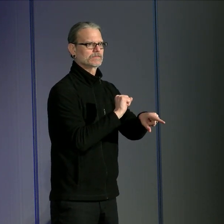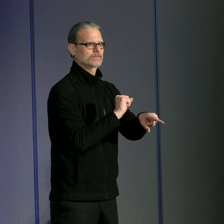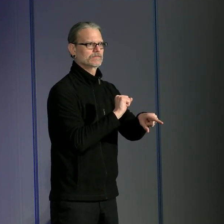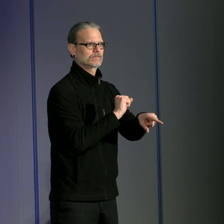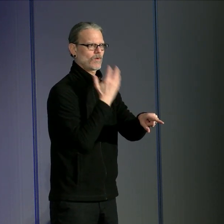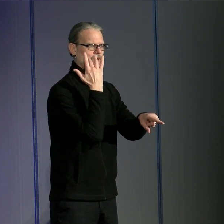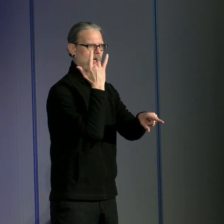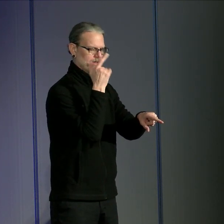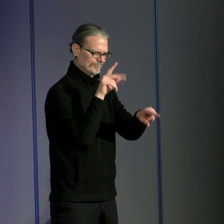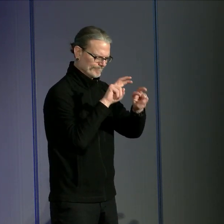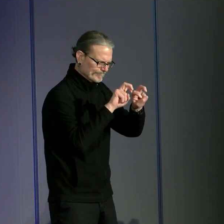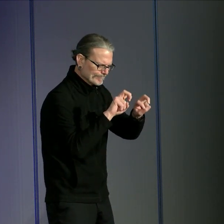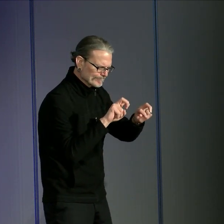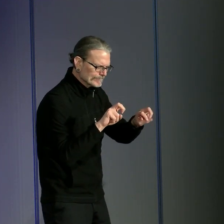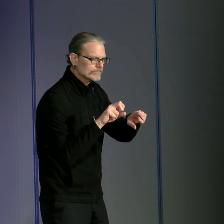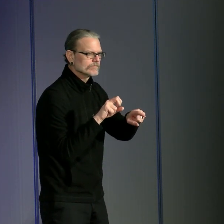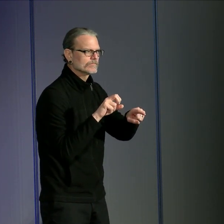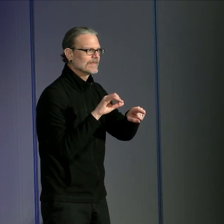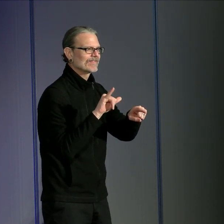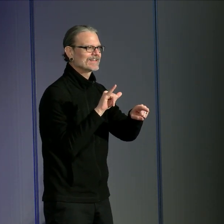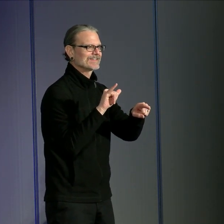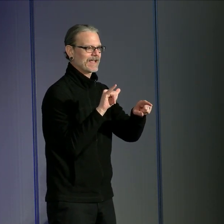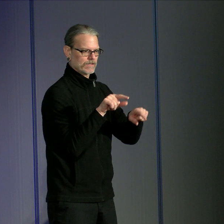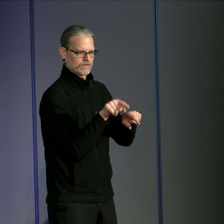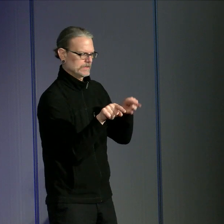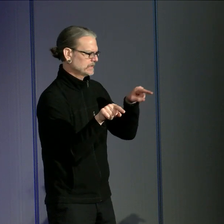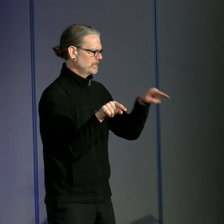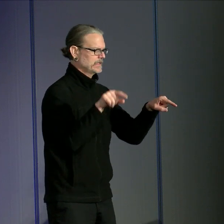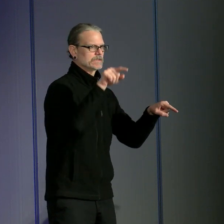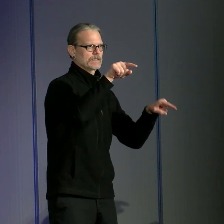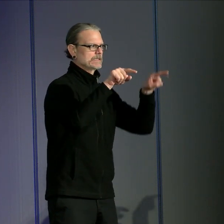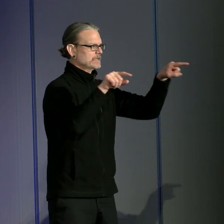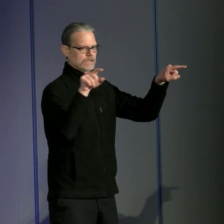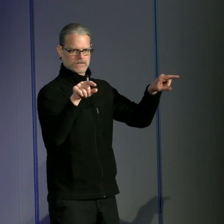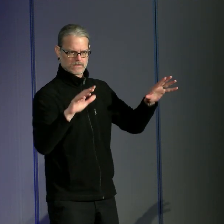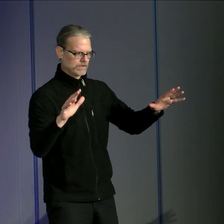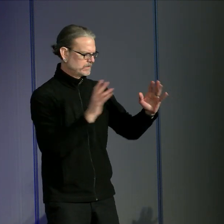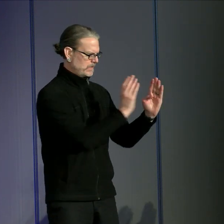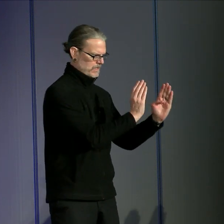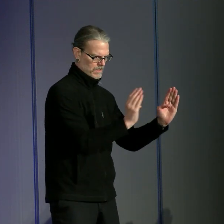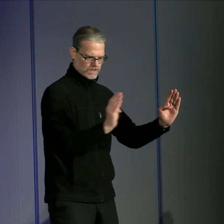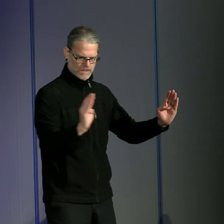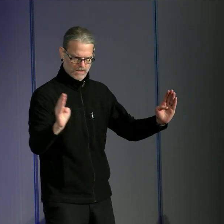So its way to build cross-section from the user point of view.